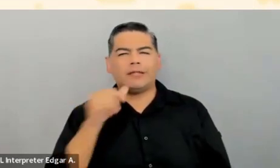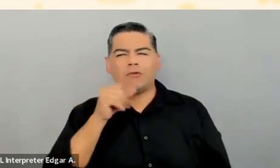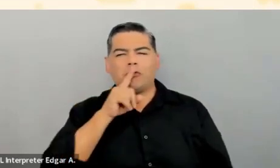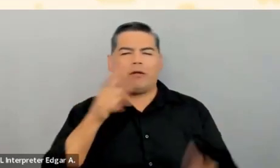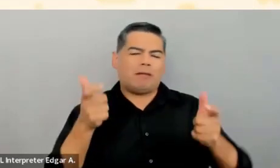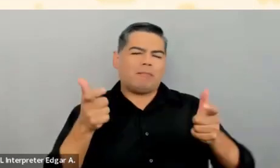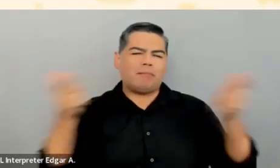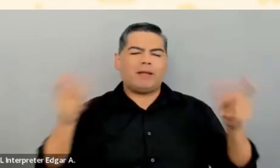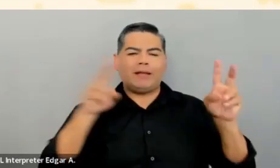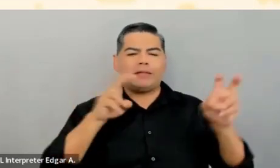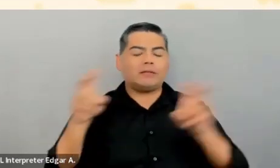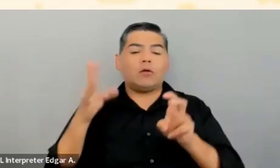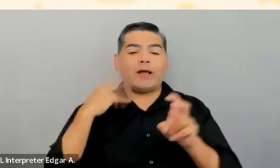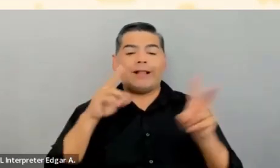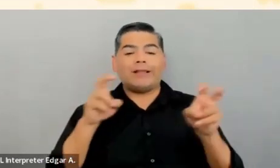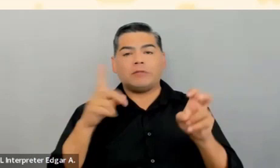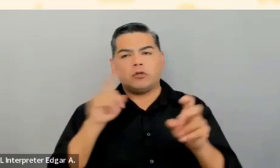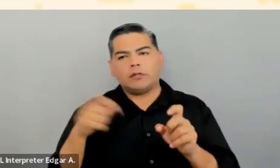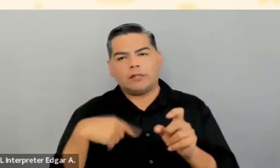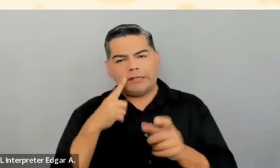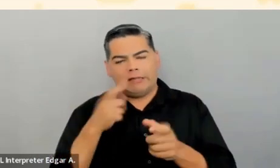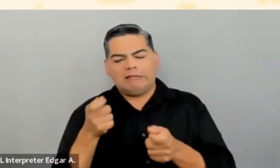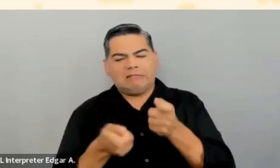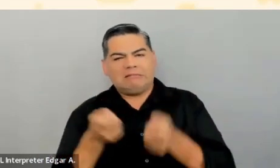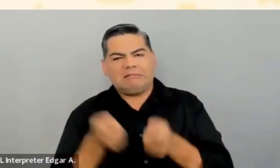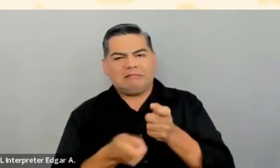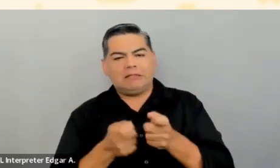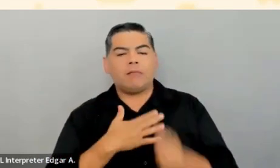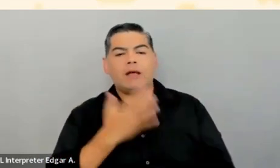as many themes allow you to actually set your own color palettes.